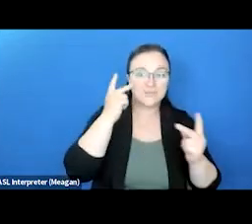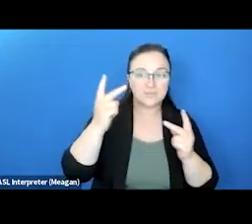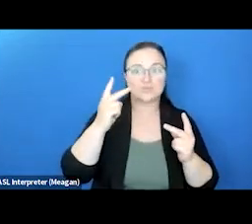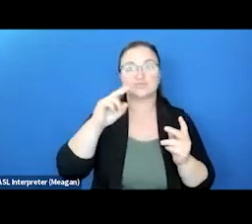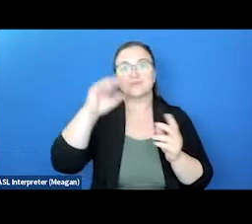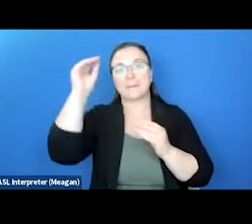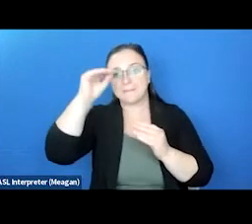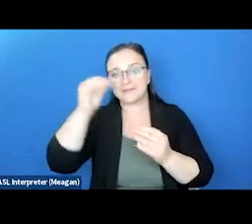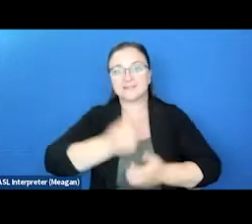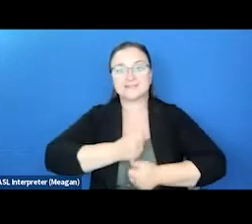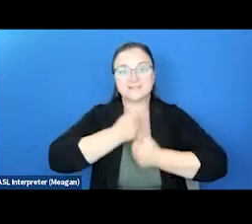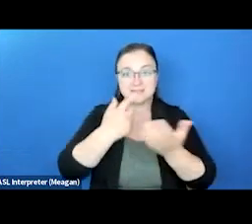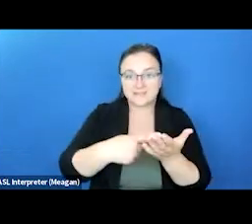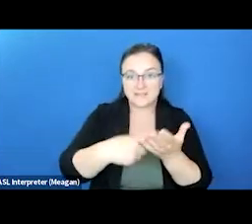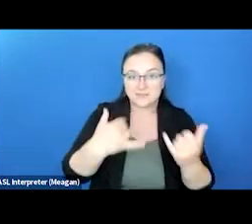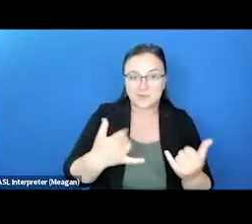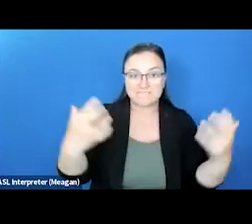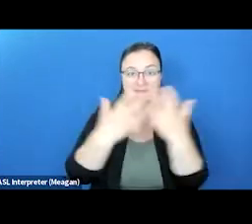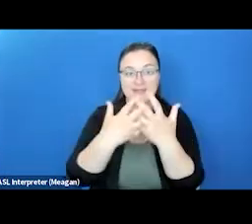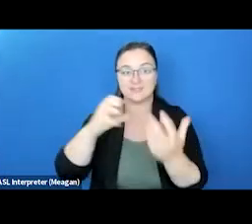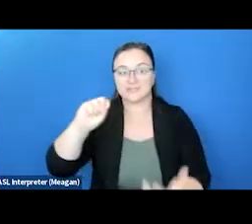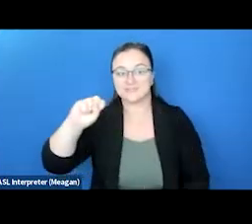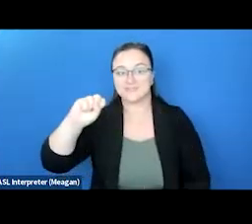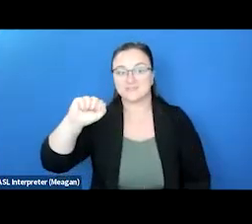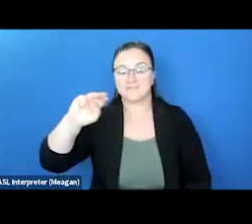reflect those of SAMHSA or HHS. Next slide.